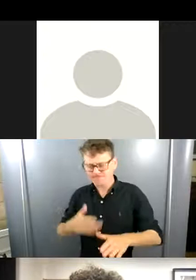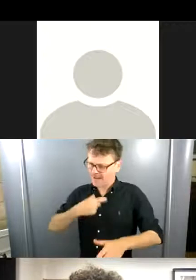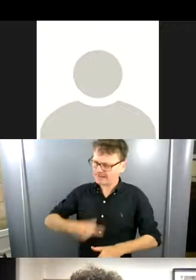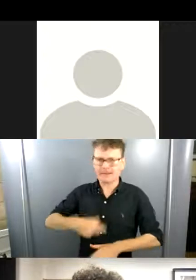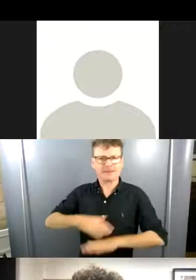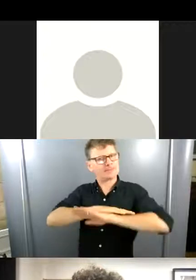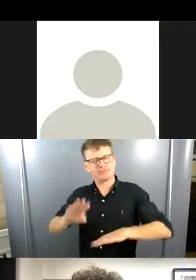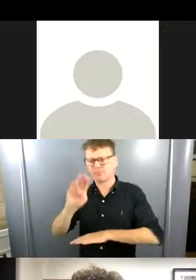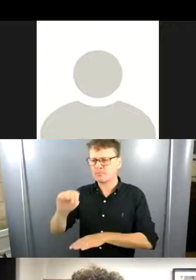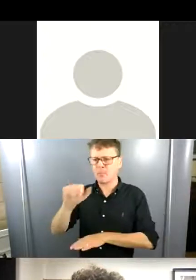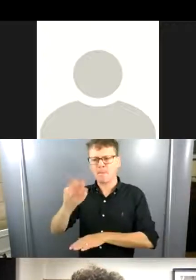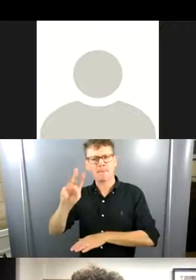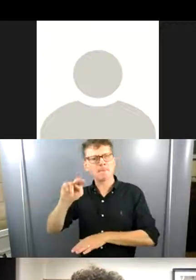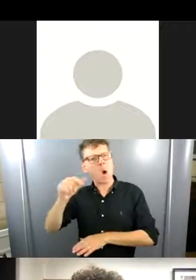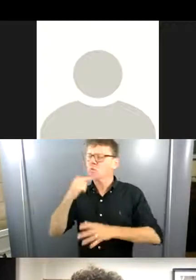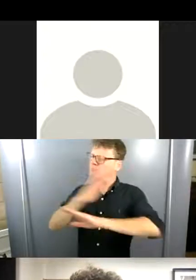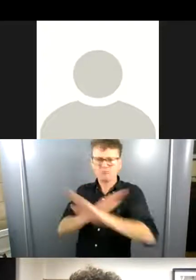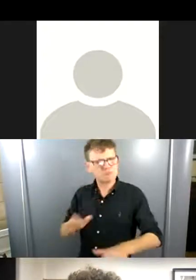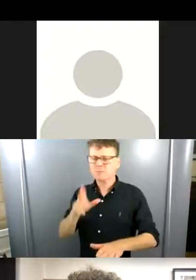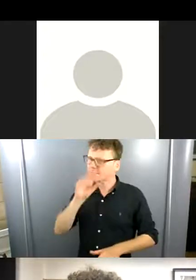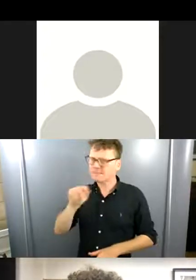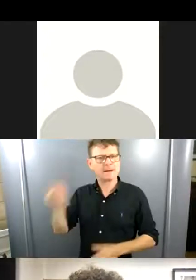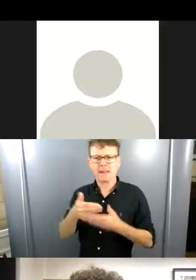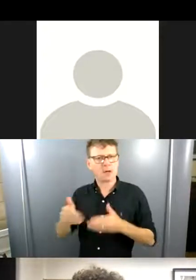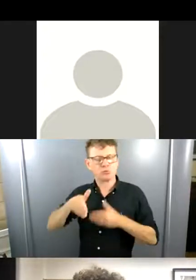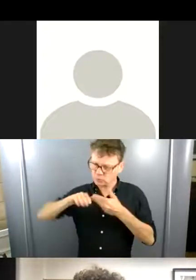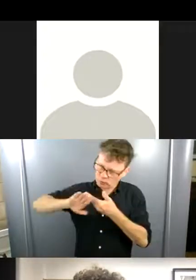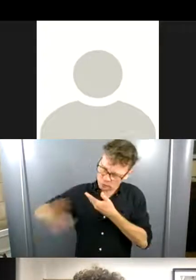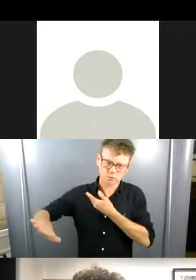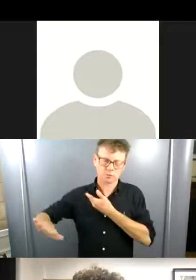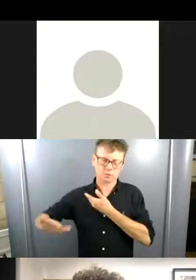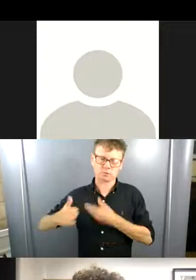didn't want her to be speaking Mawng but of course she grew up with a lot of Mawng-speaking children